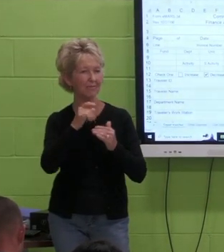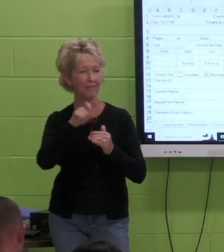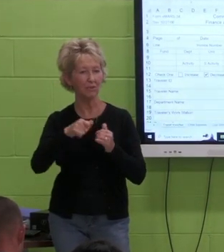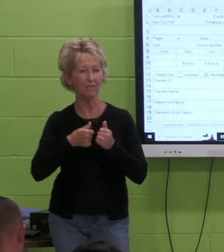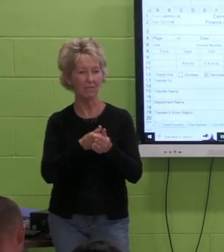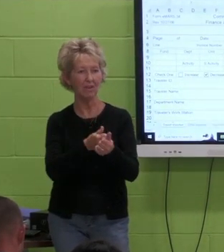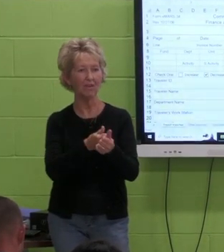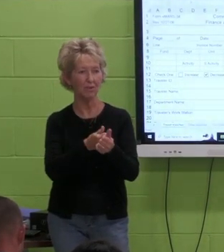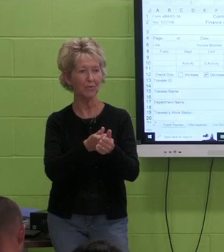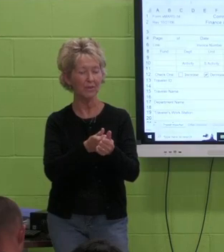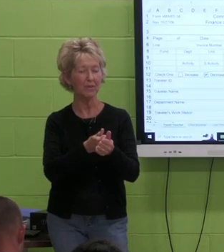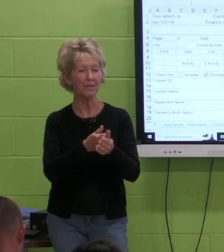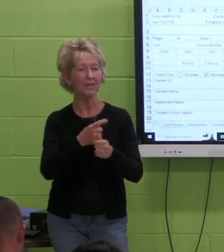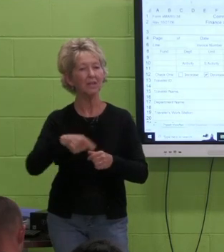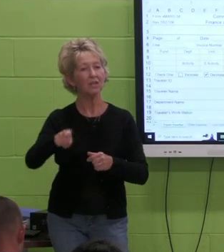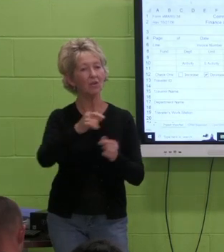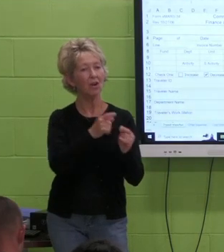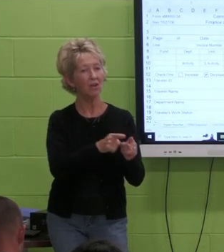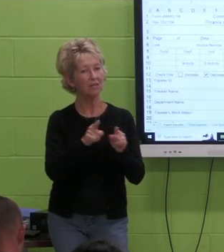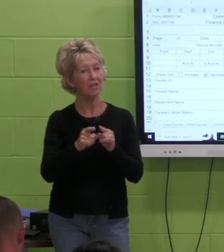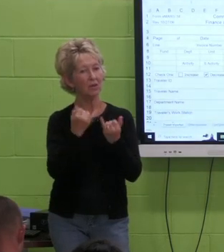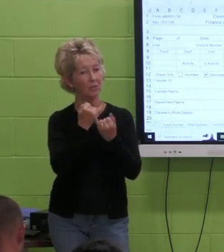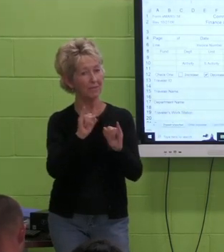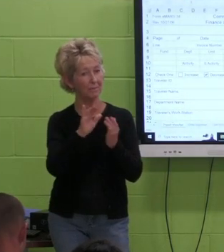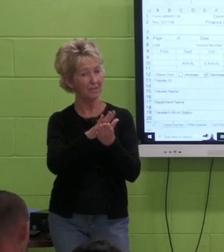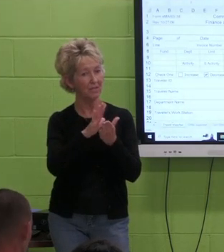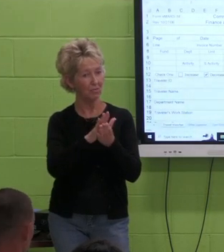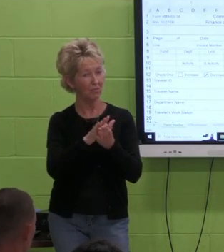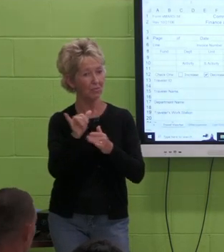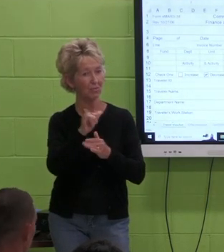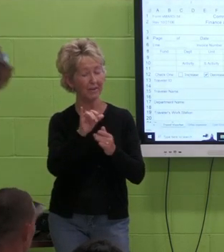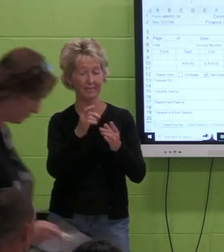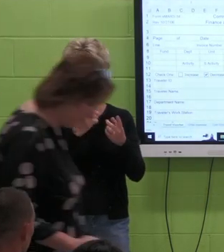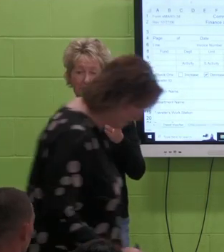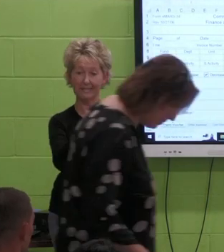also you're an independent school that we like to treat as a school district we like to give